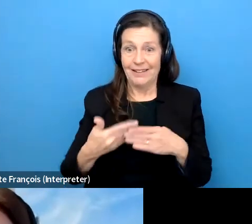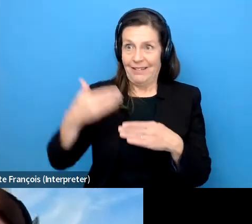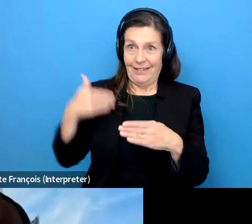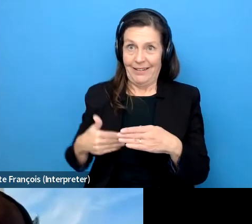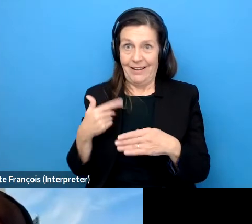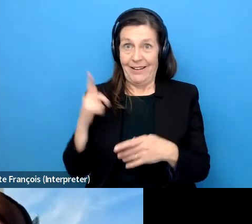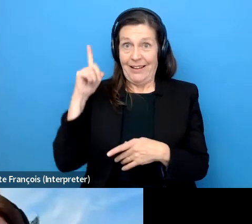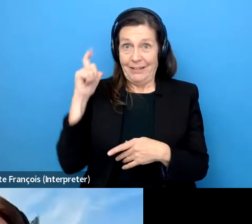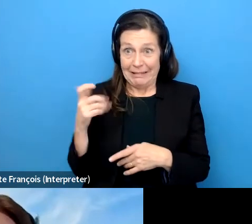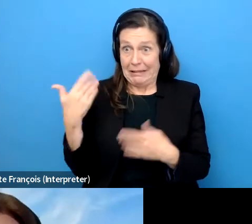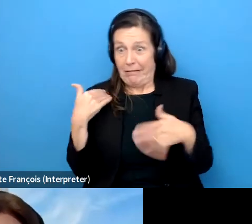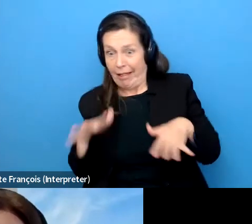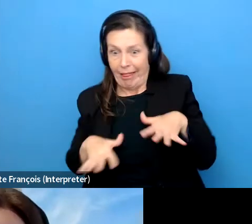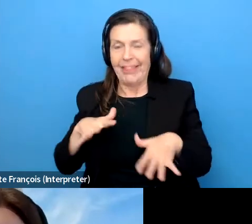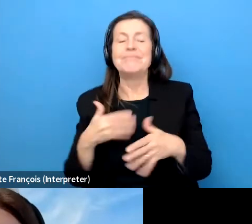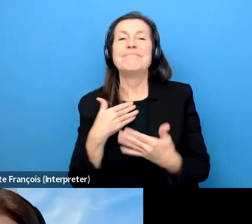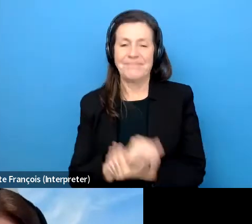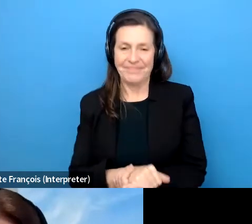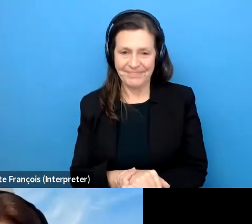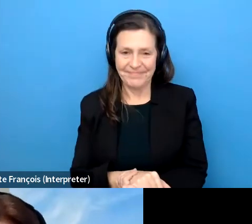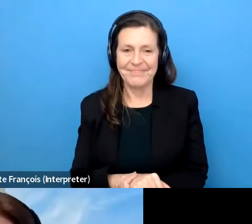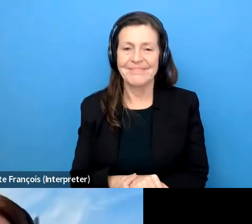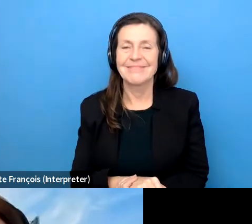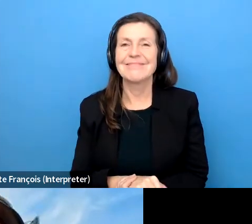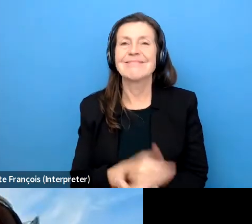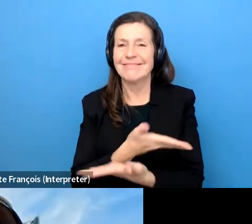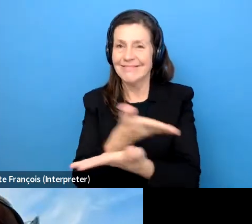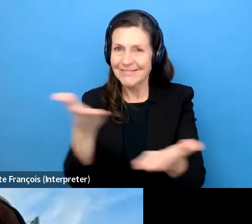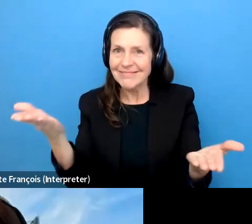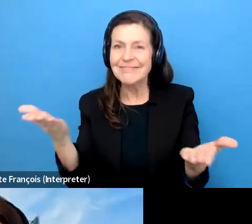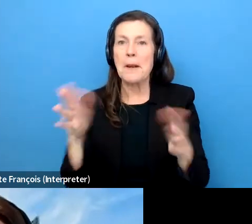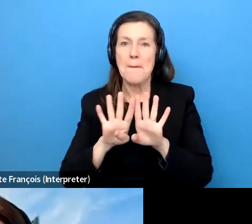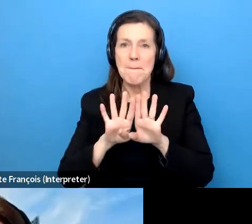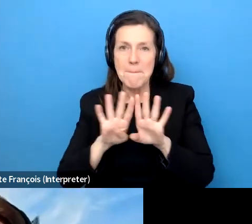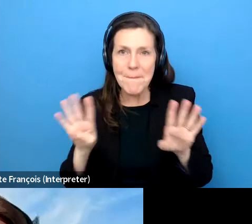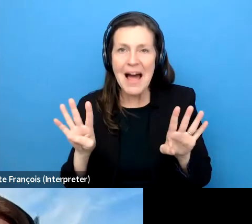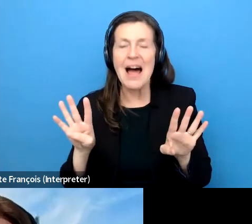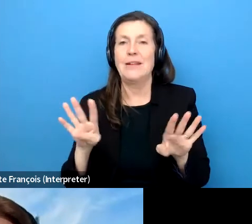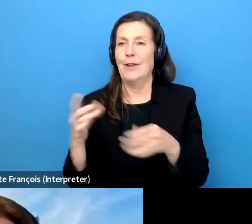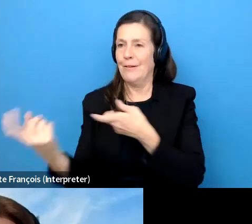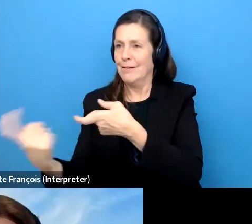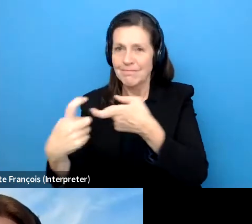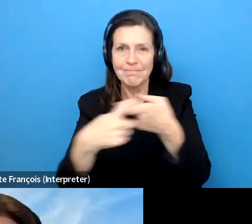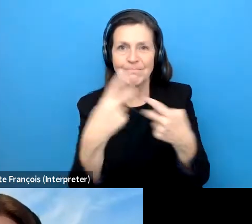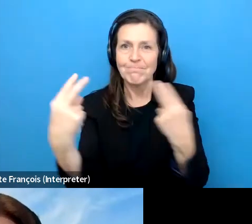but then it went well. Distinguished members of this panel, distinguished participants, dear Ana,